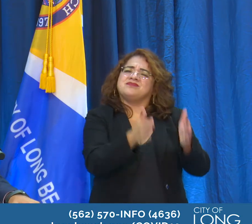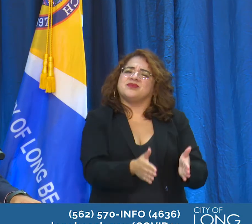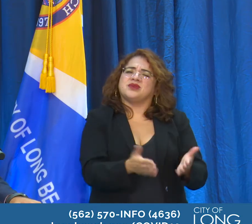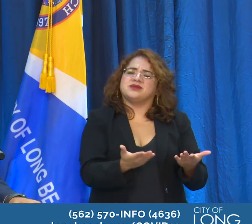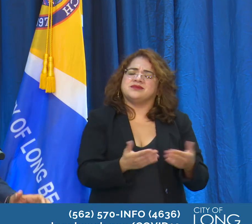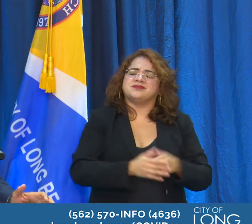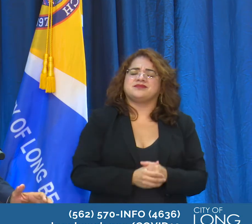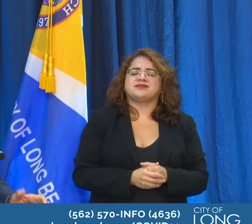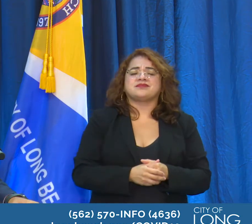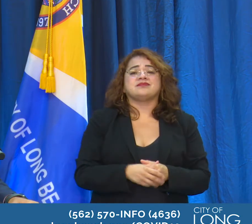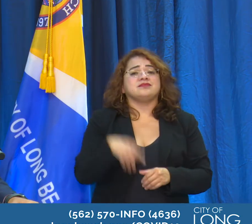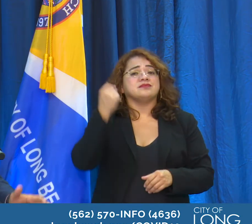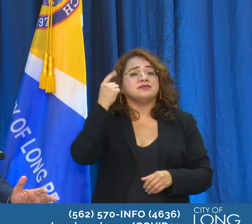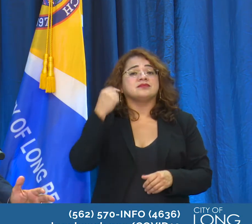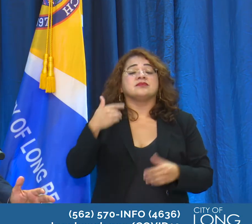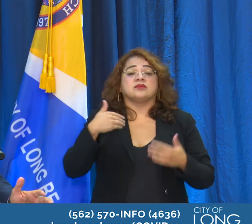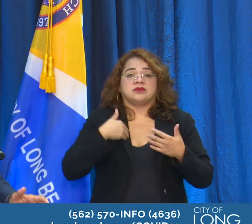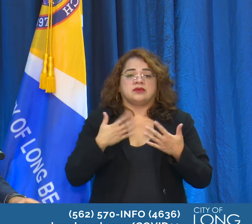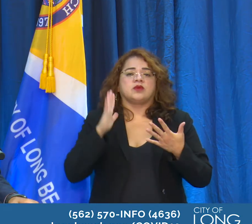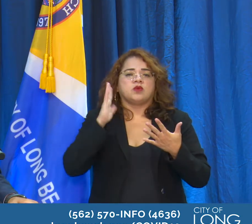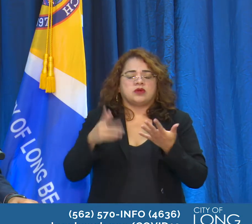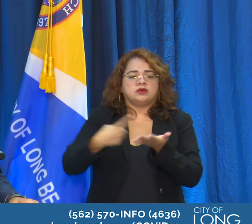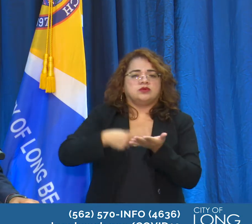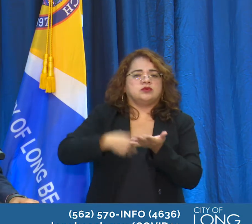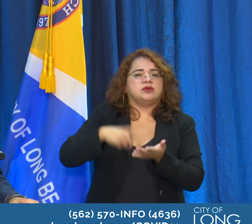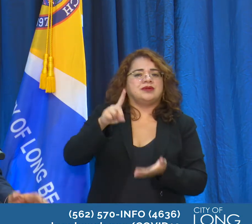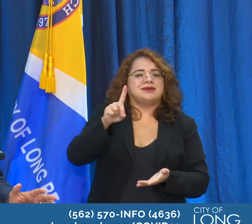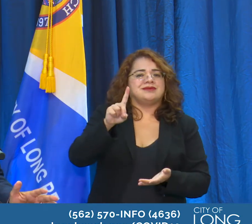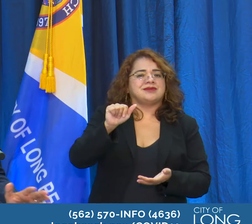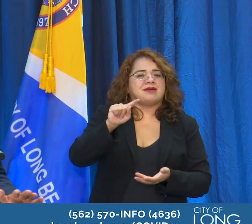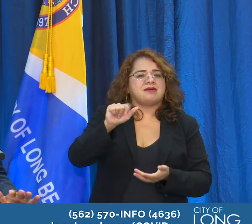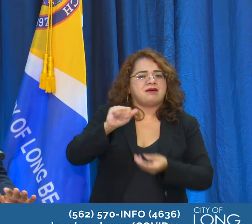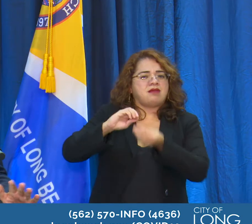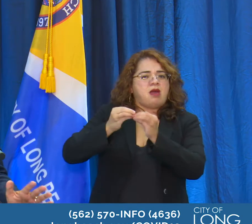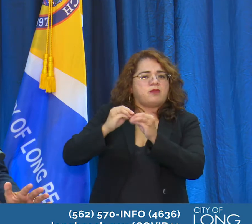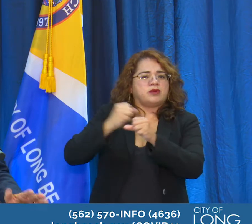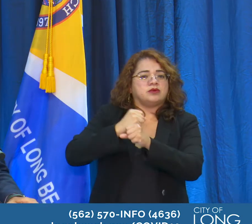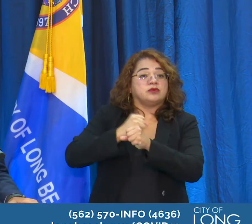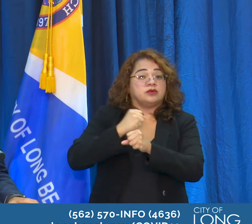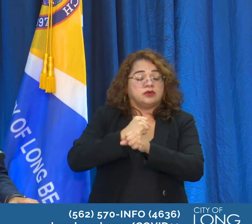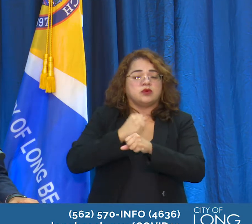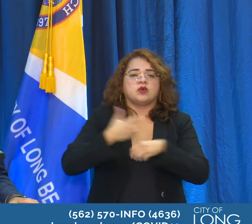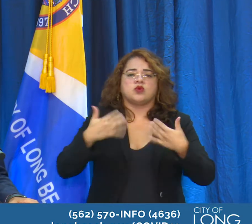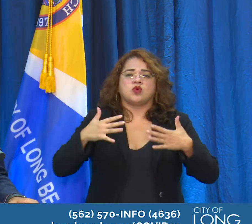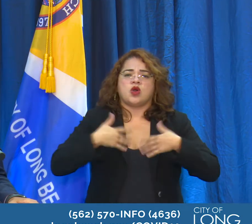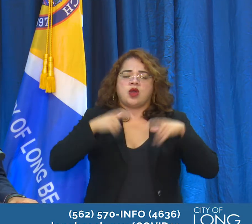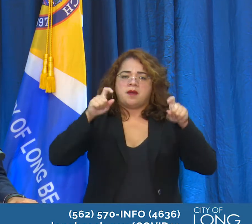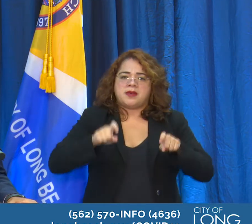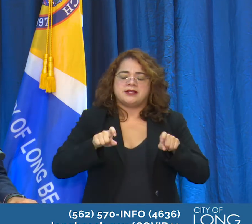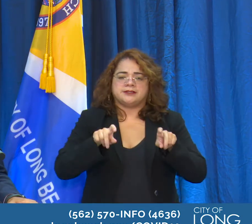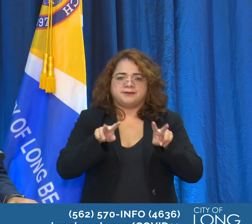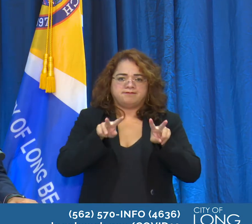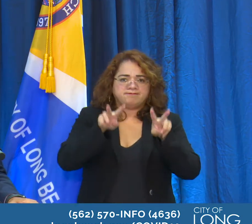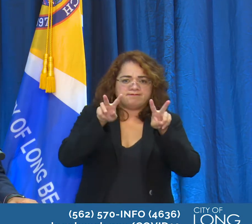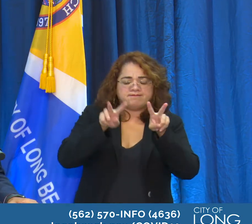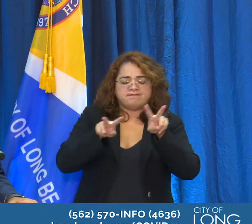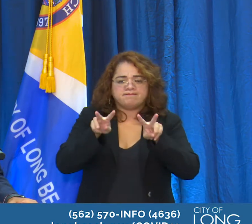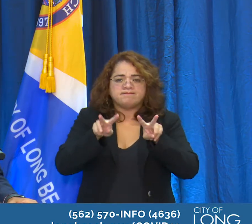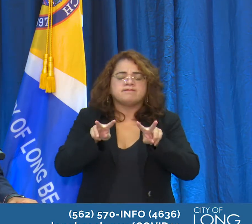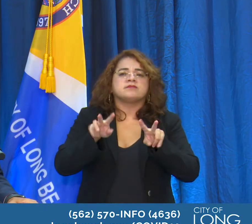There is some good news in that data. We've got to stay vigilant but I want to go over that as well.